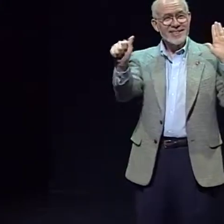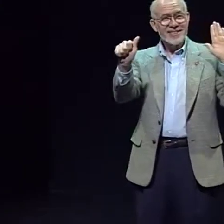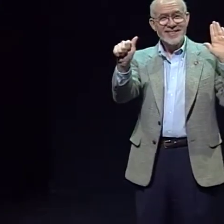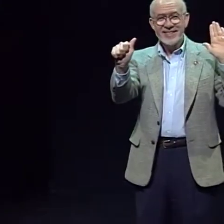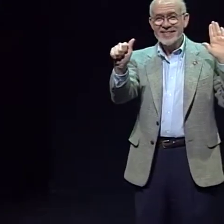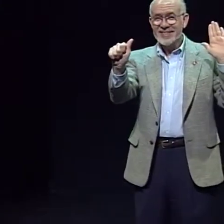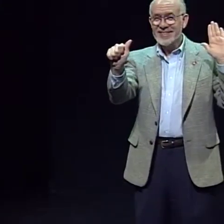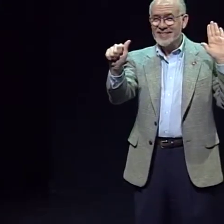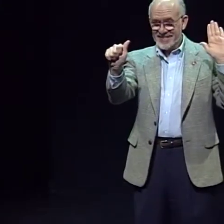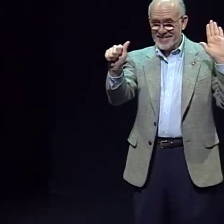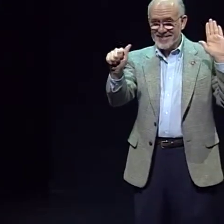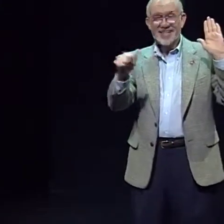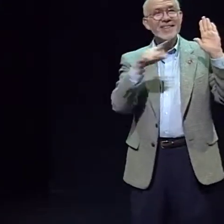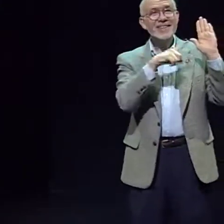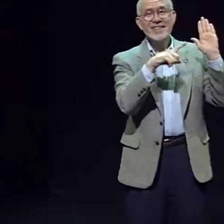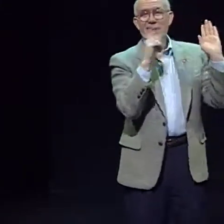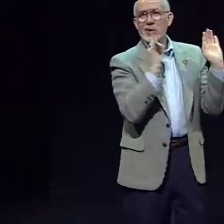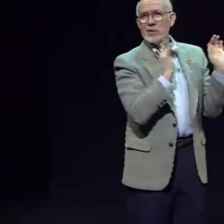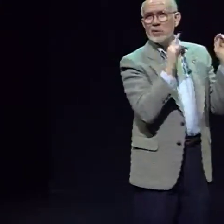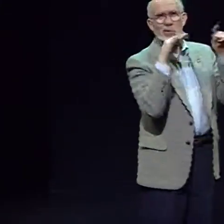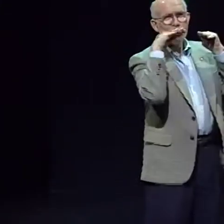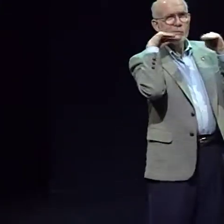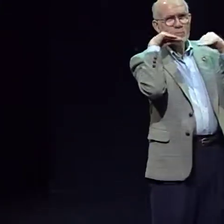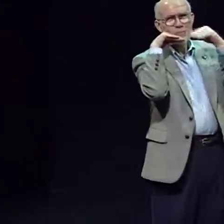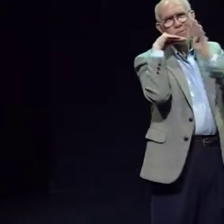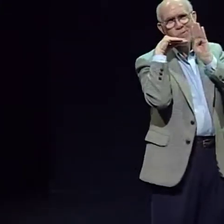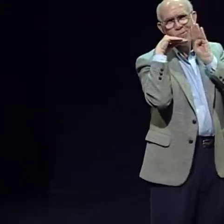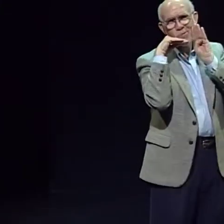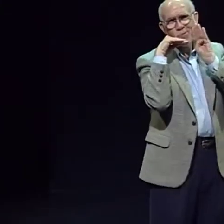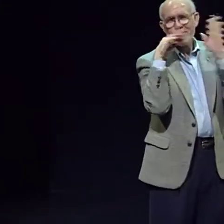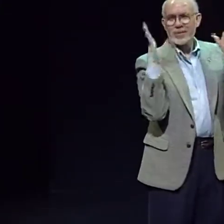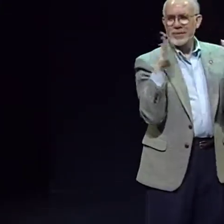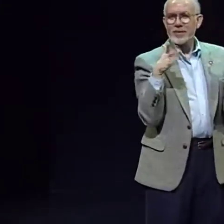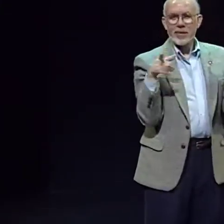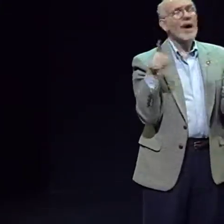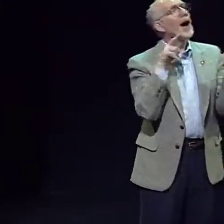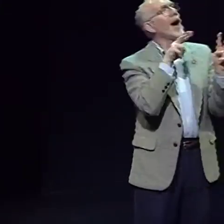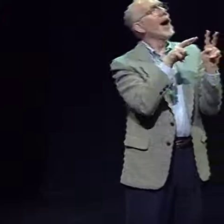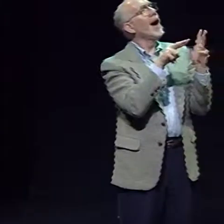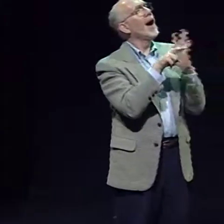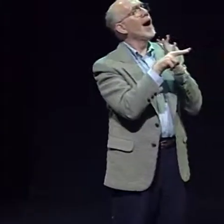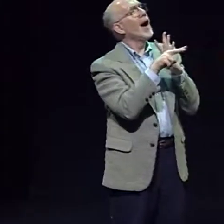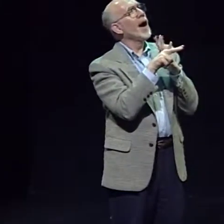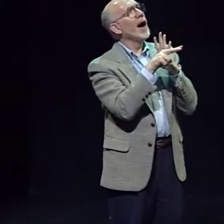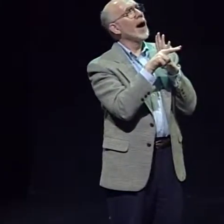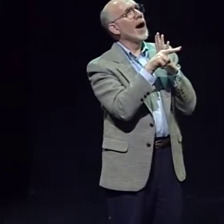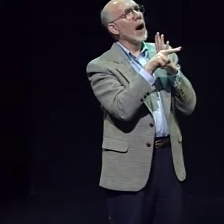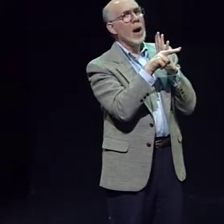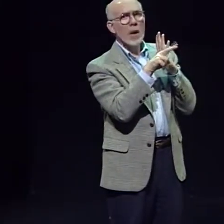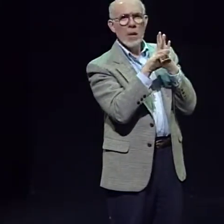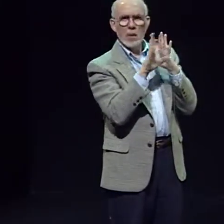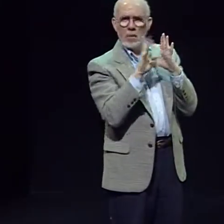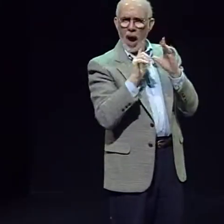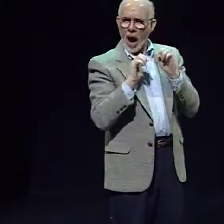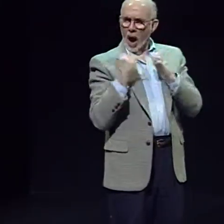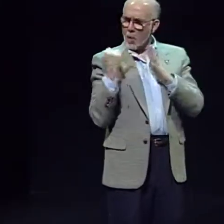FOR EXAMPLE, THE PAINTING THE "MONA LISA" HAS A QUIRKY SMILE, AND WE ENJOY THAT PAINTING,